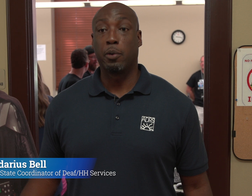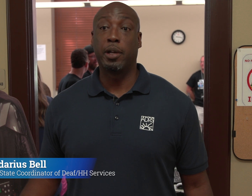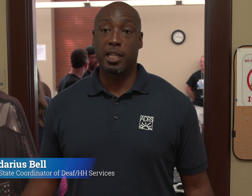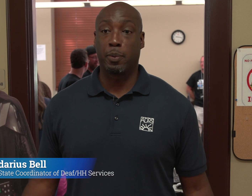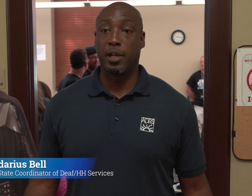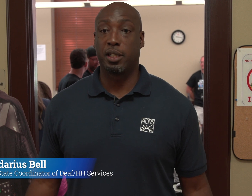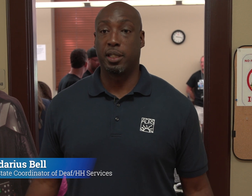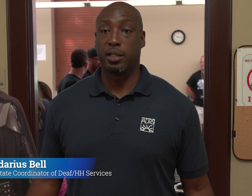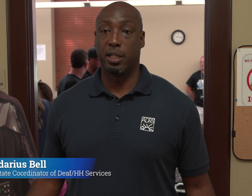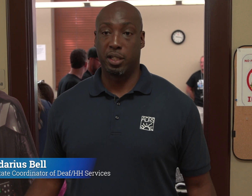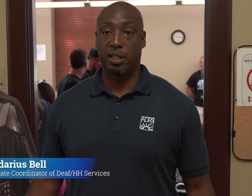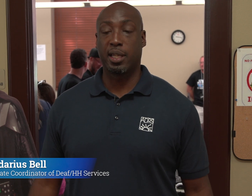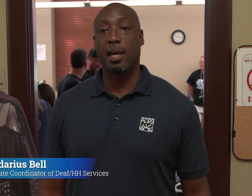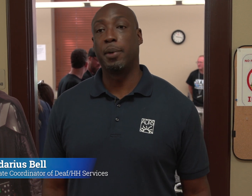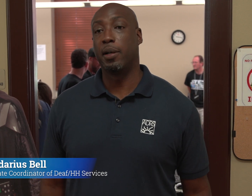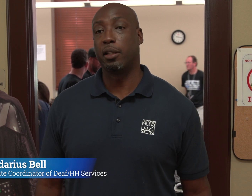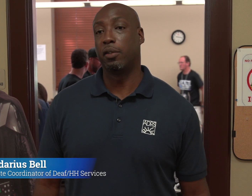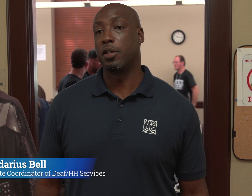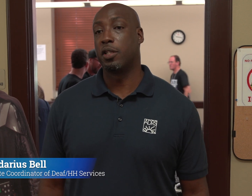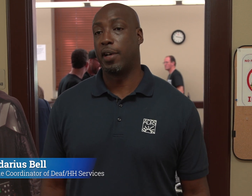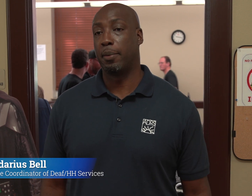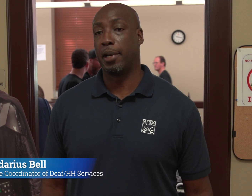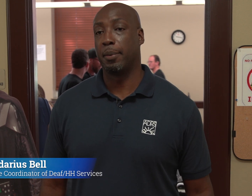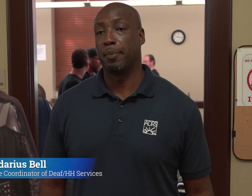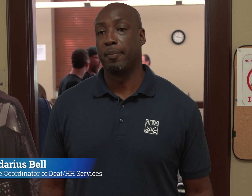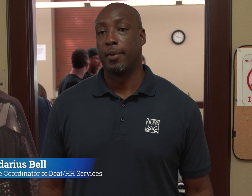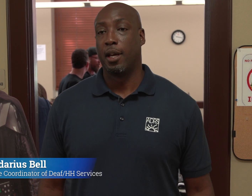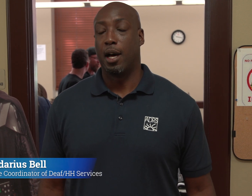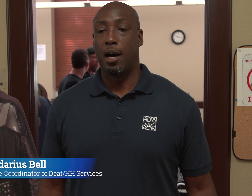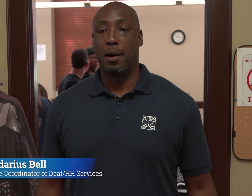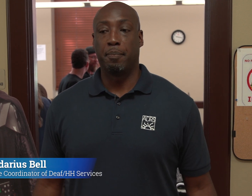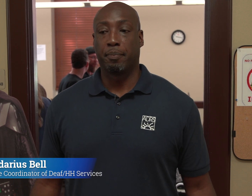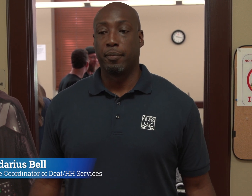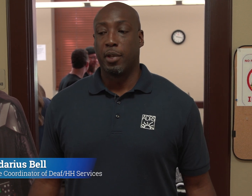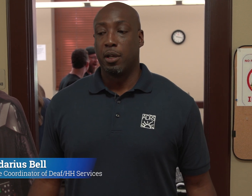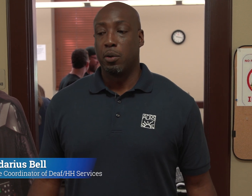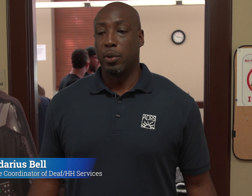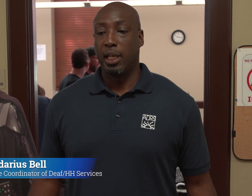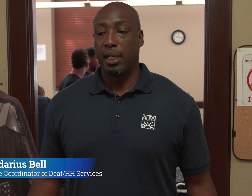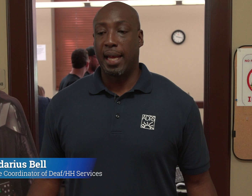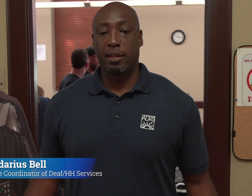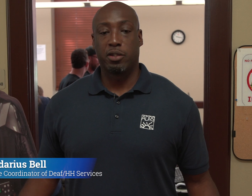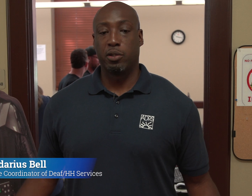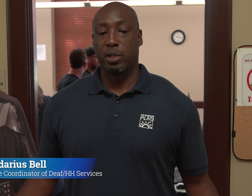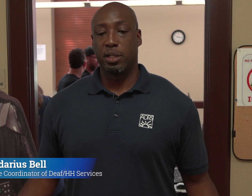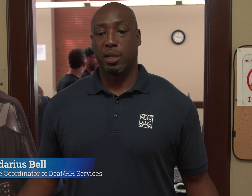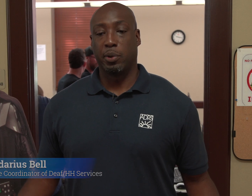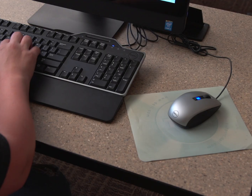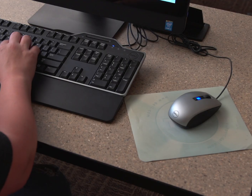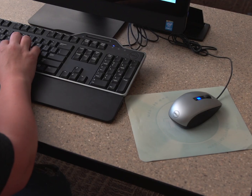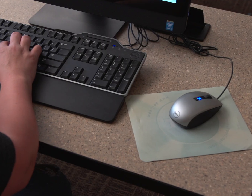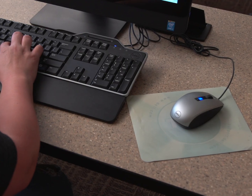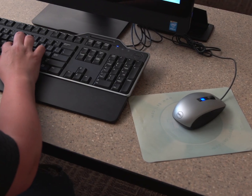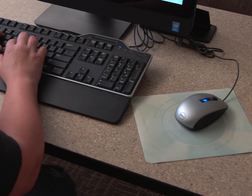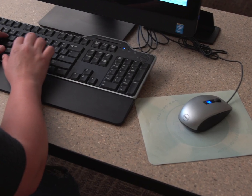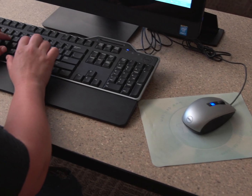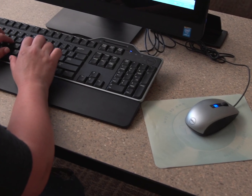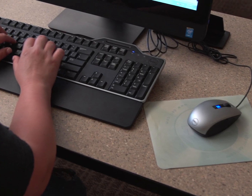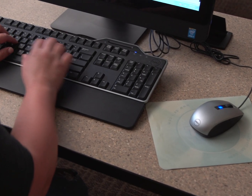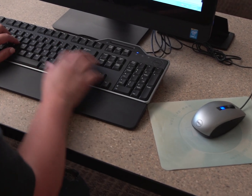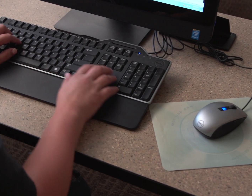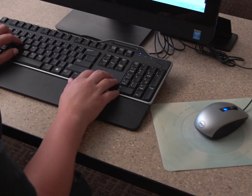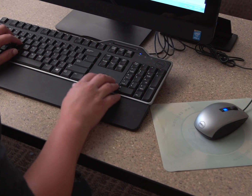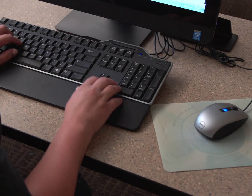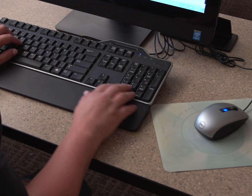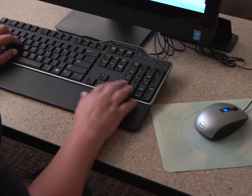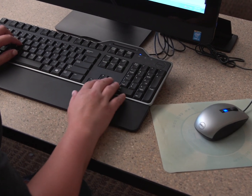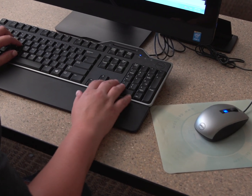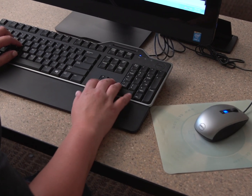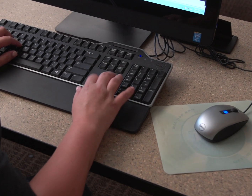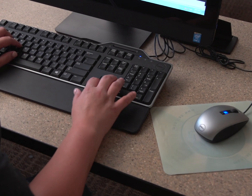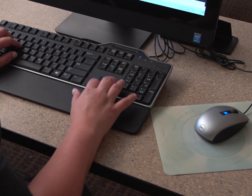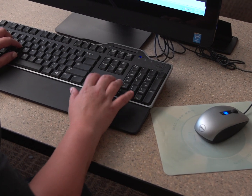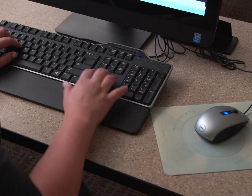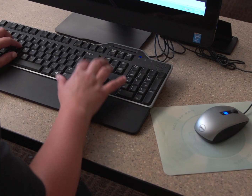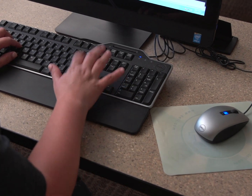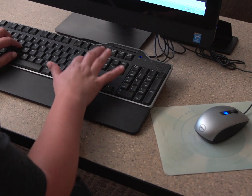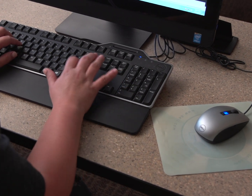career exploration. We gather students and recruit them from every city, and we spend